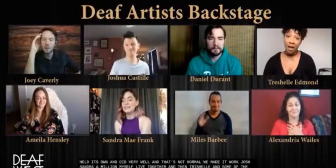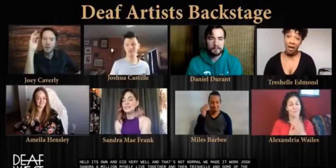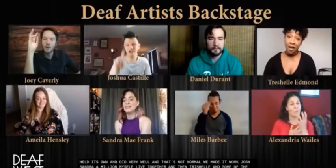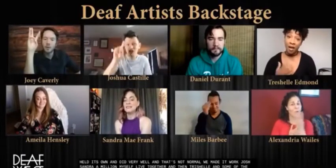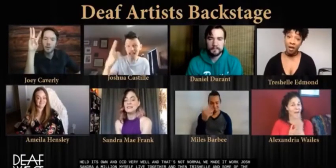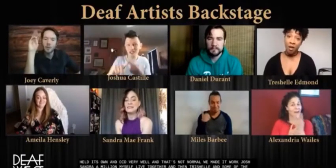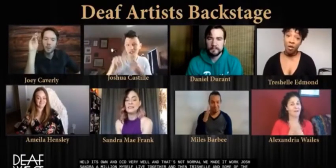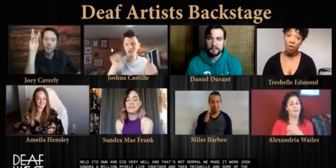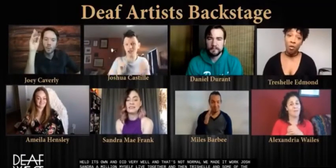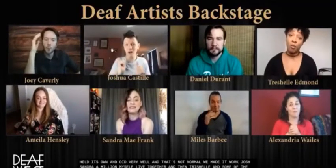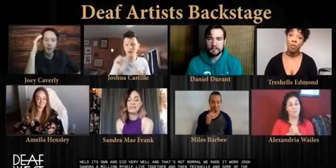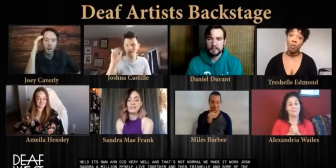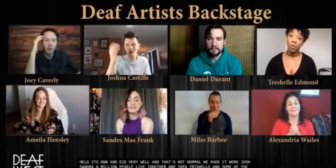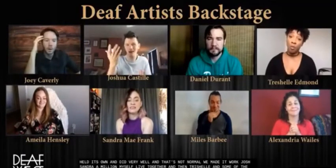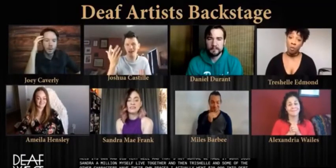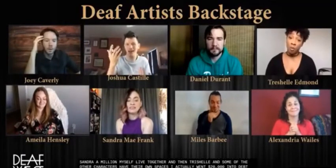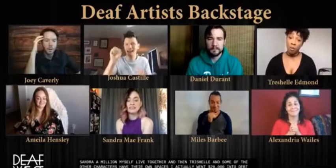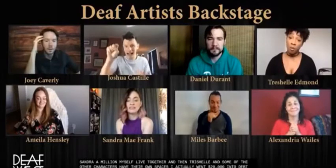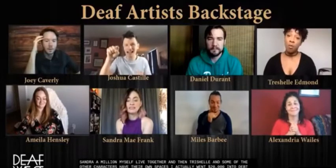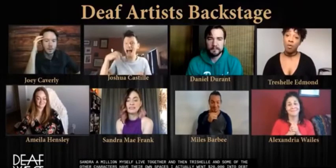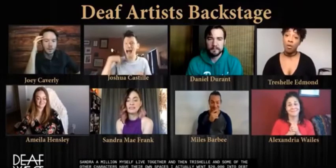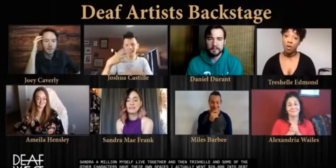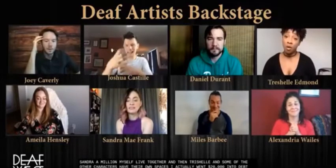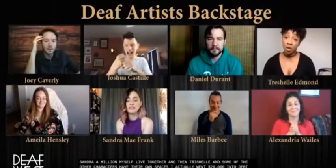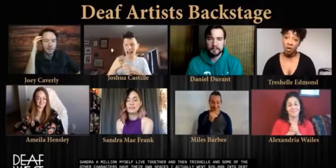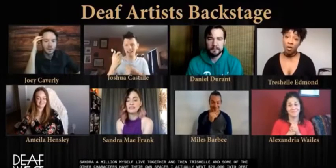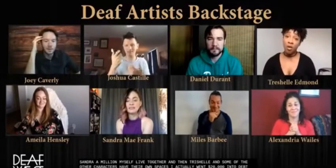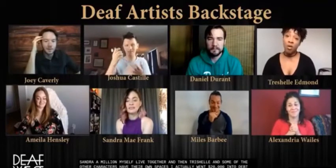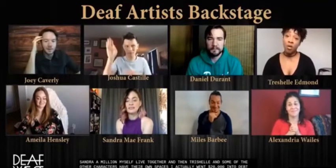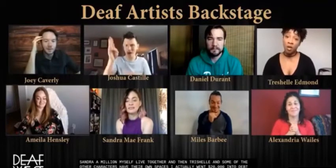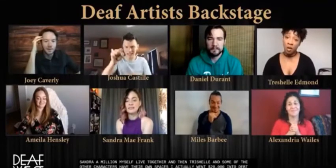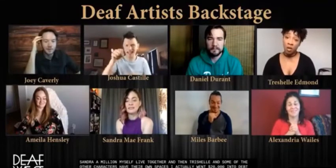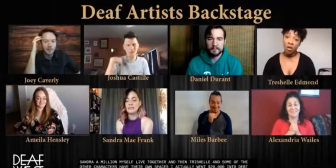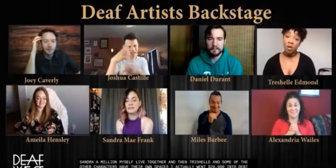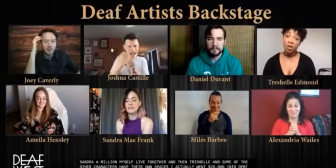So that gives you an idea of the cost and the commitment to the show.